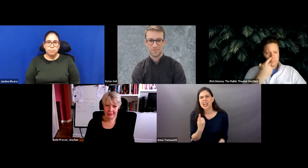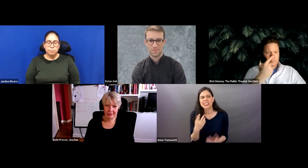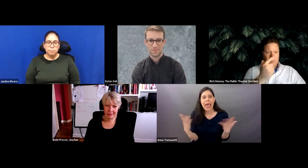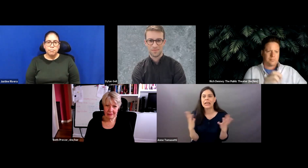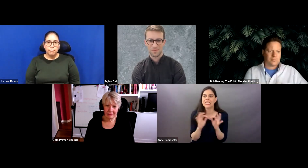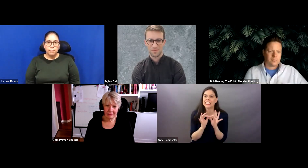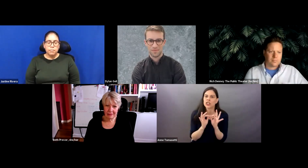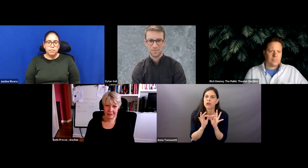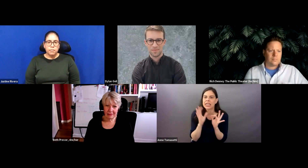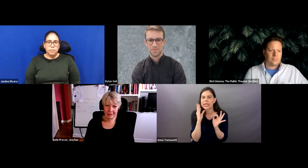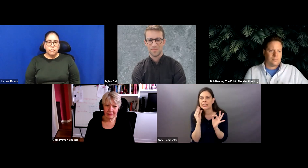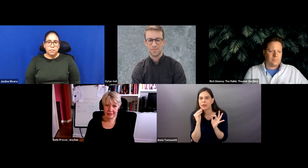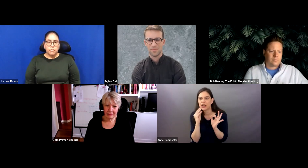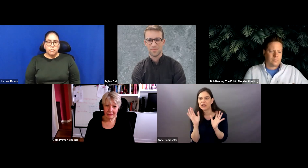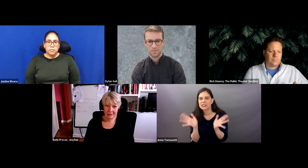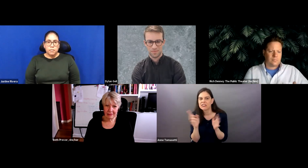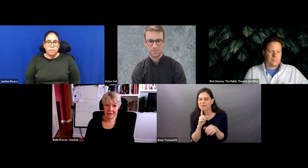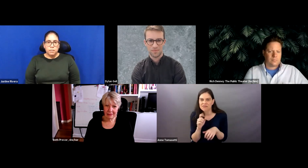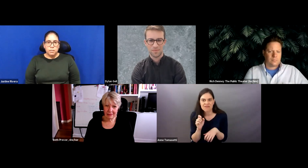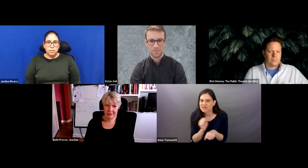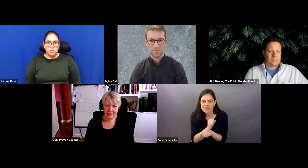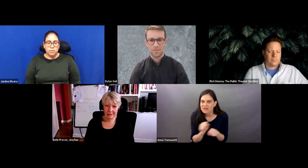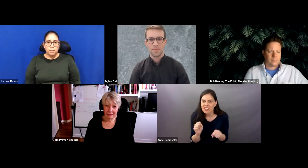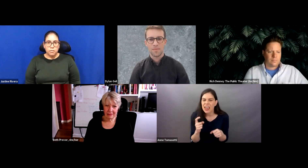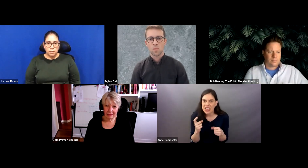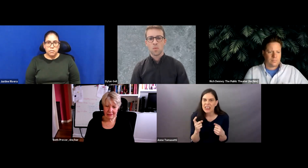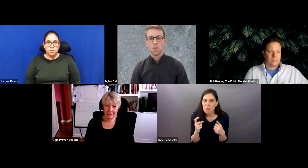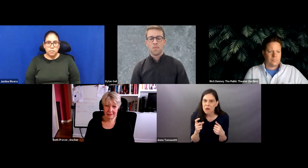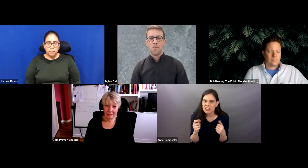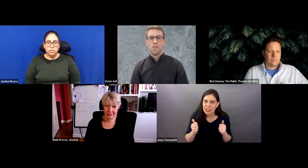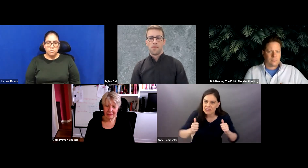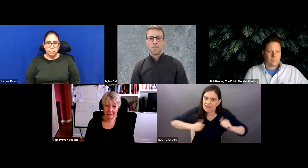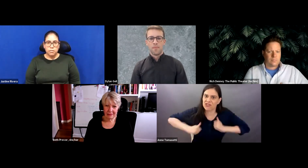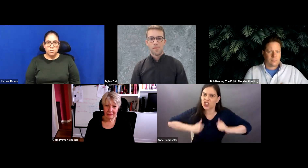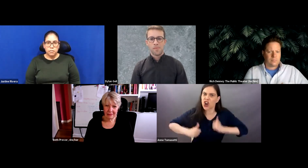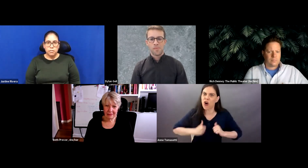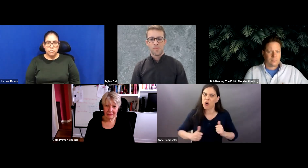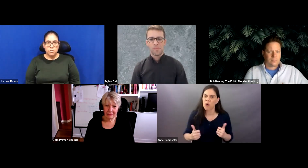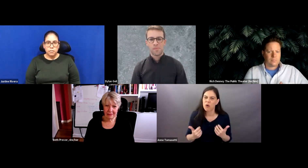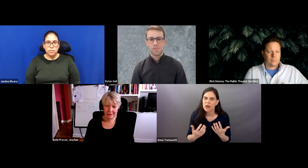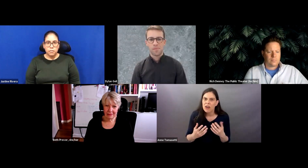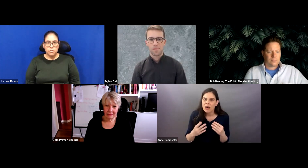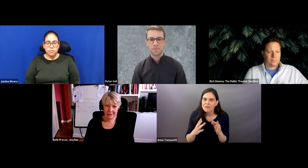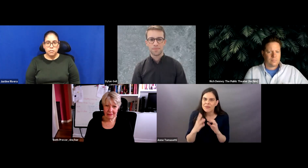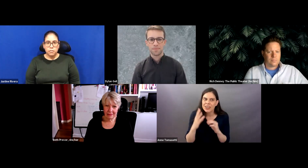partnership. It wasn't just an interpreting experience, having some interpreters do the work and get on stage, it was an